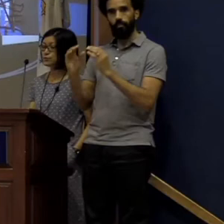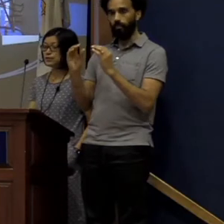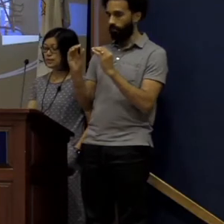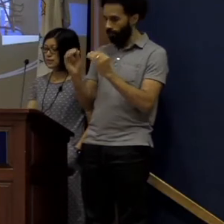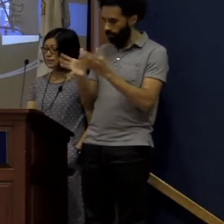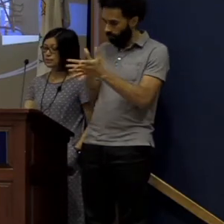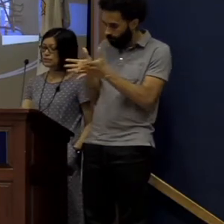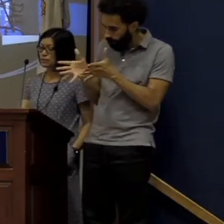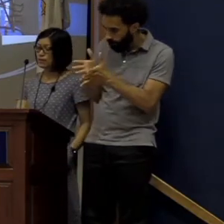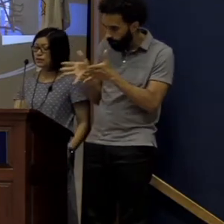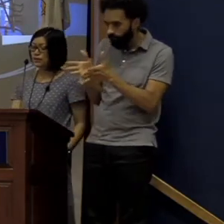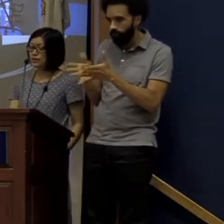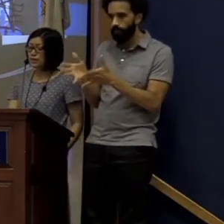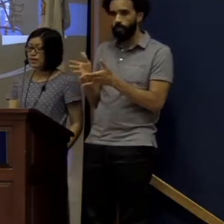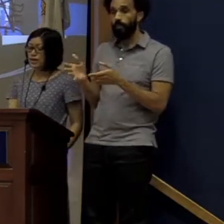so that the kids could keep